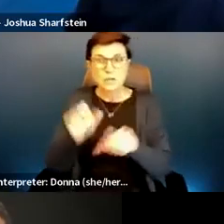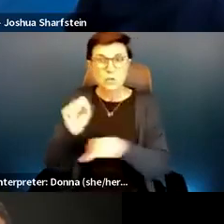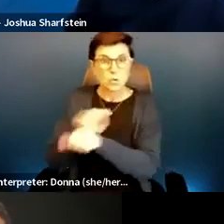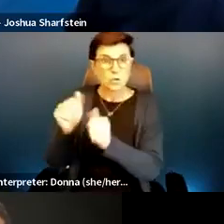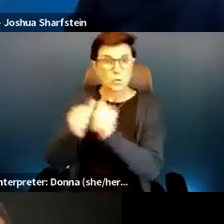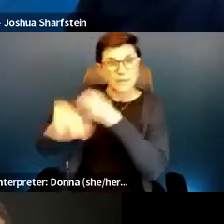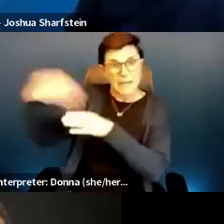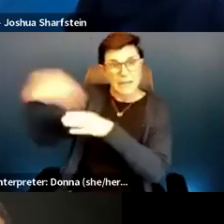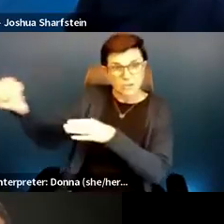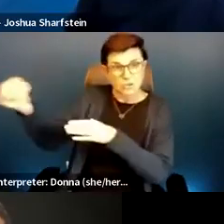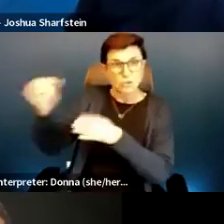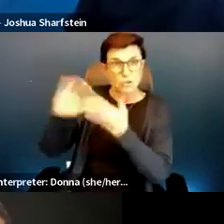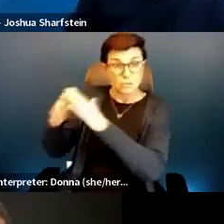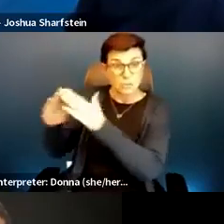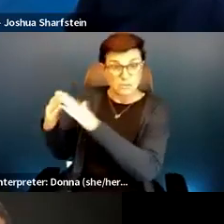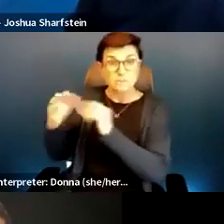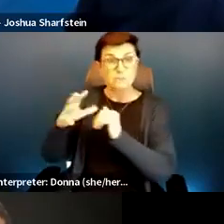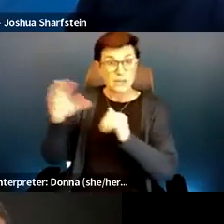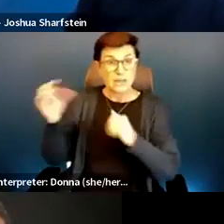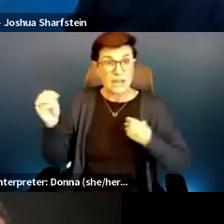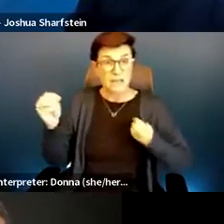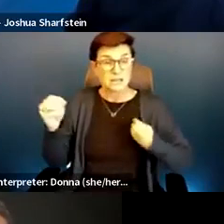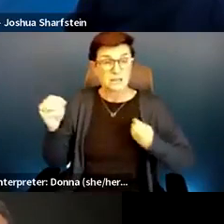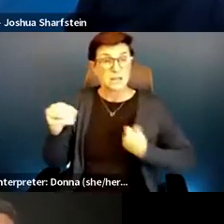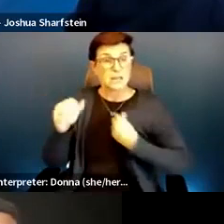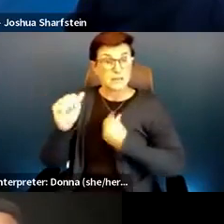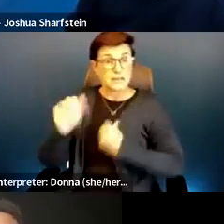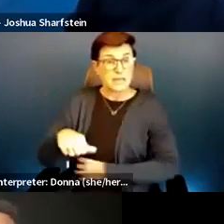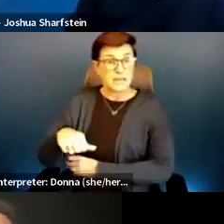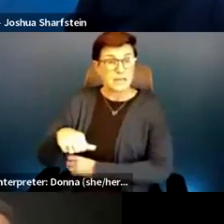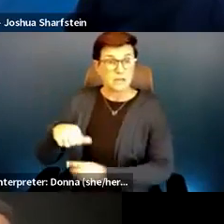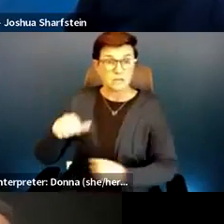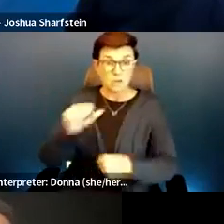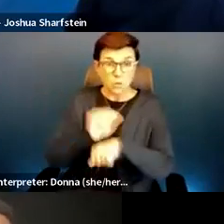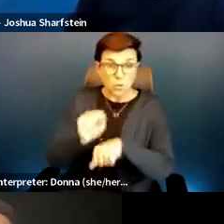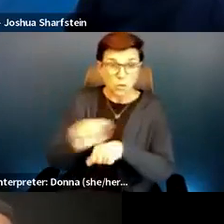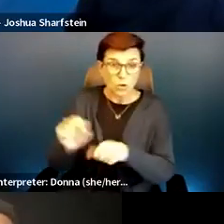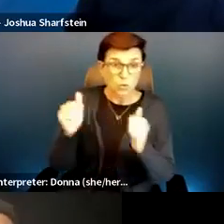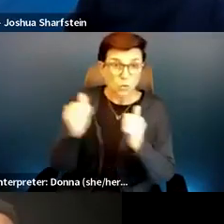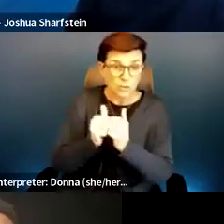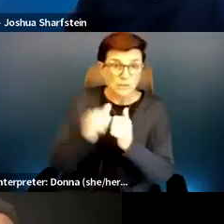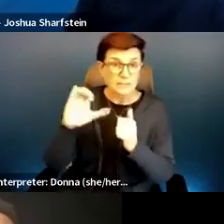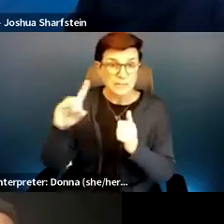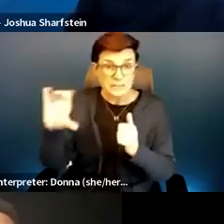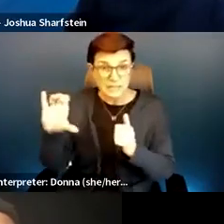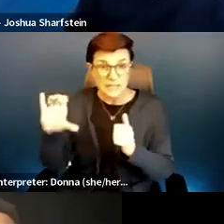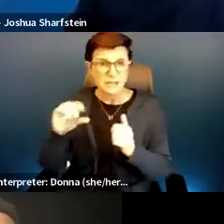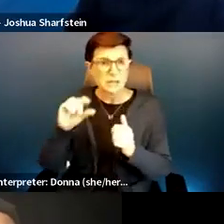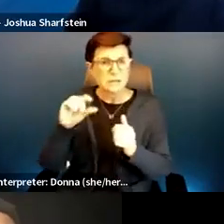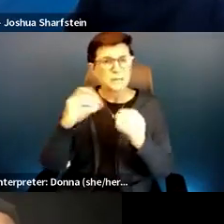and allow the CDC a little more flexibility than you get with a should statement. You know, do we tell the Secretary of Health